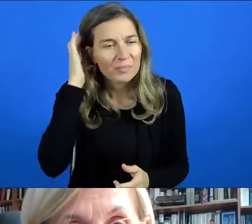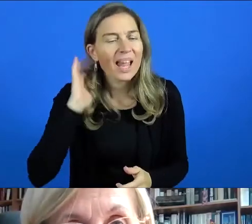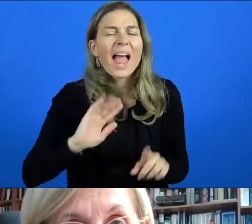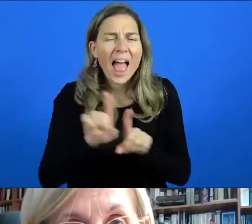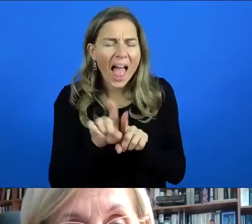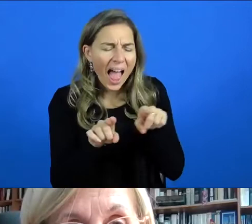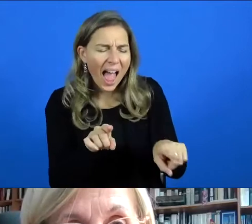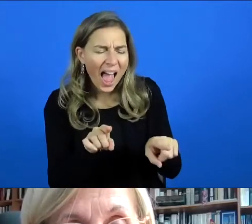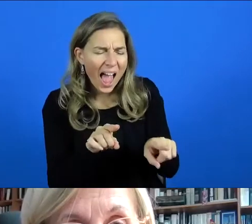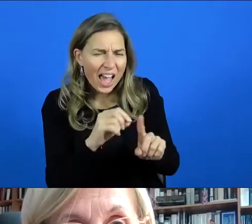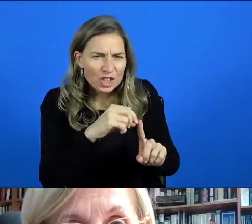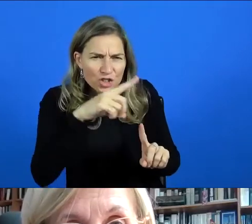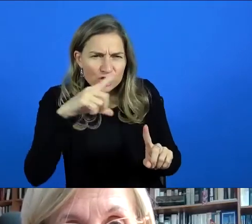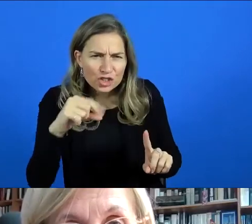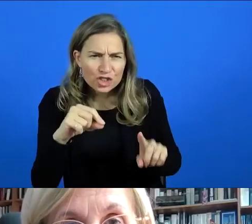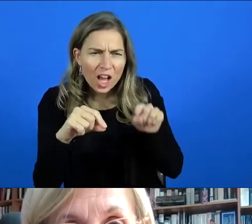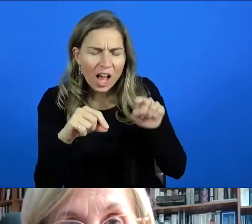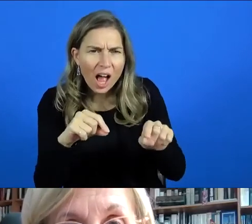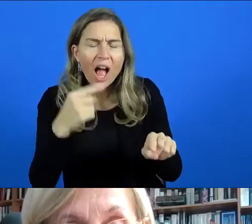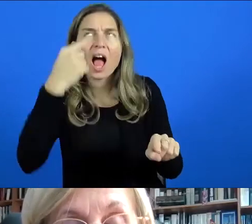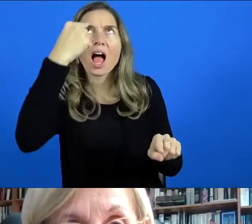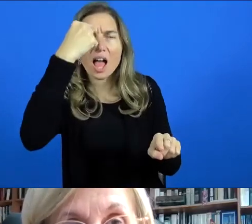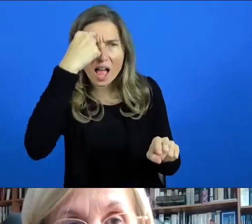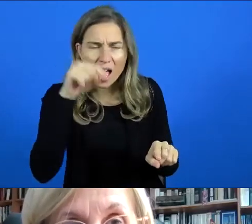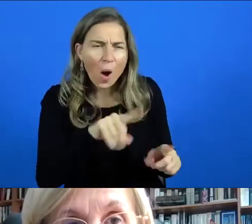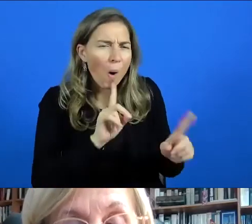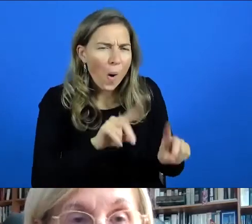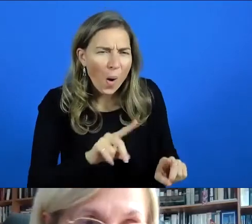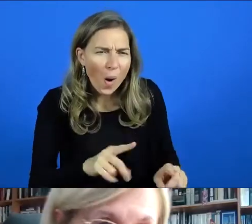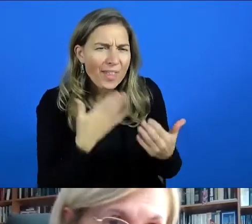and it's giving me ideas for the future to give people further information.